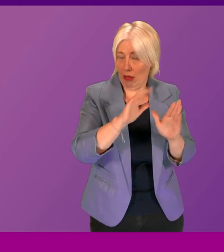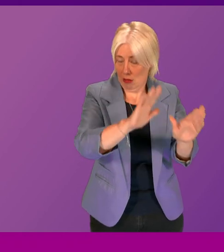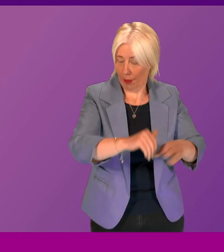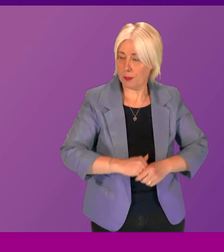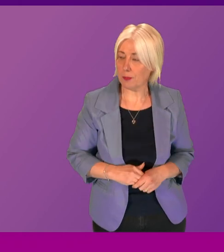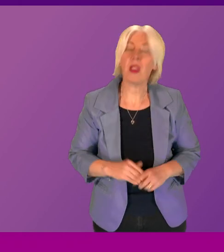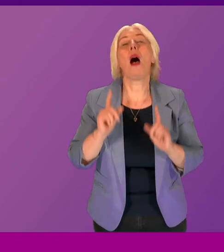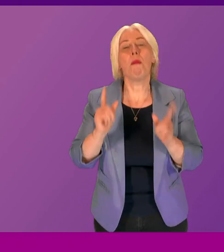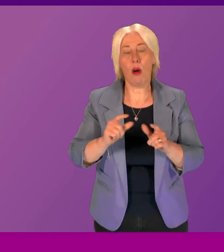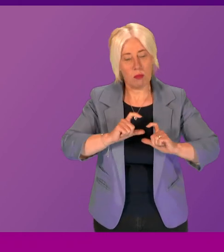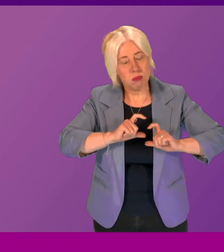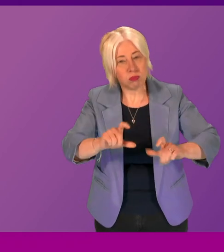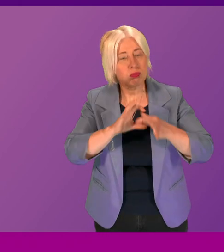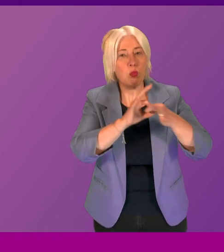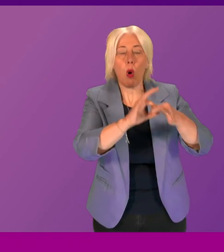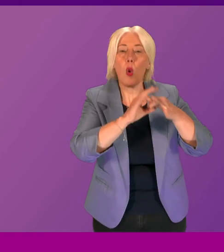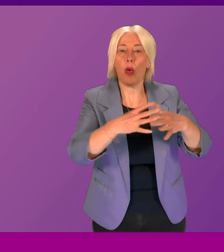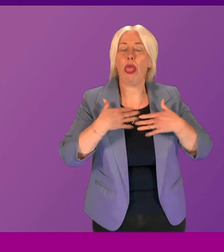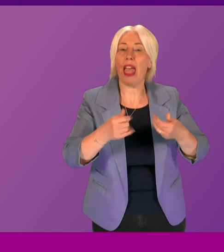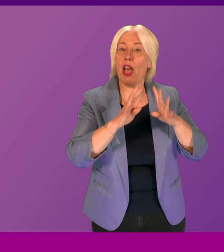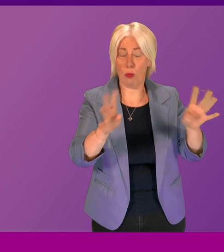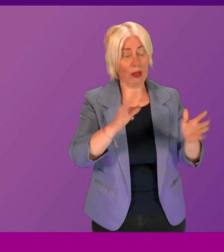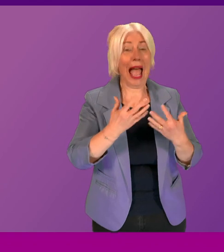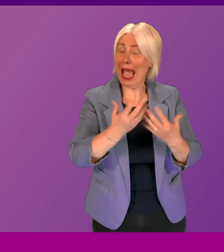We will continue to work with the health board, because I fully accept, without any equivocation,